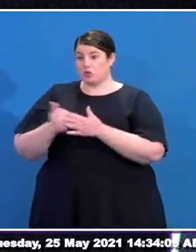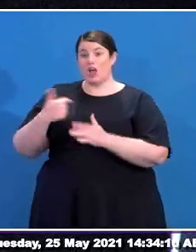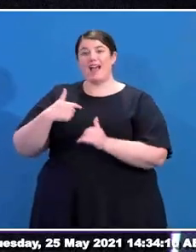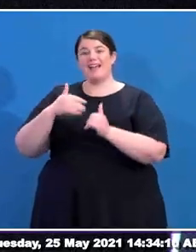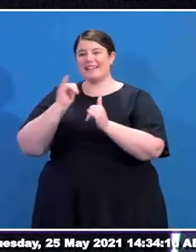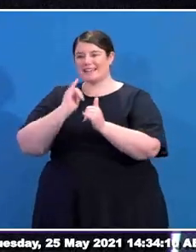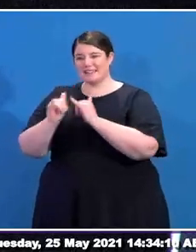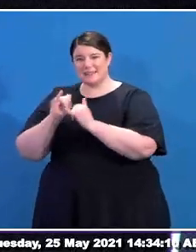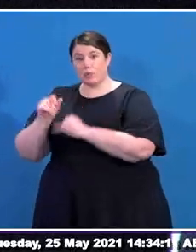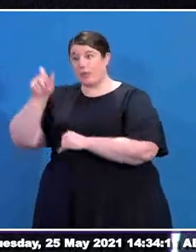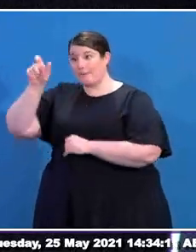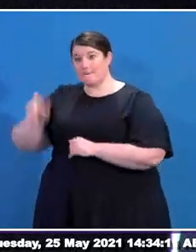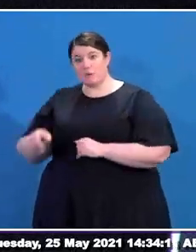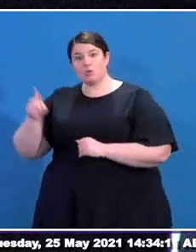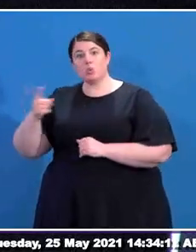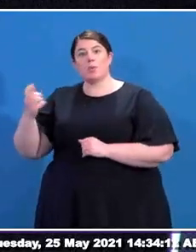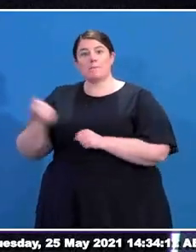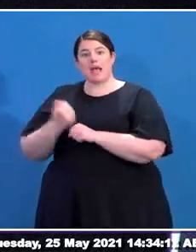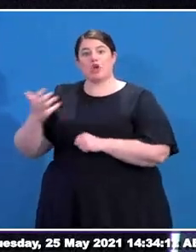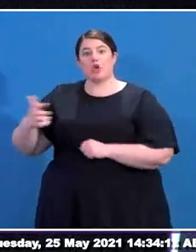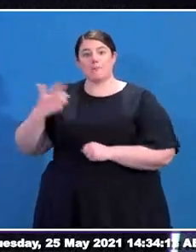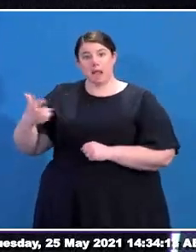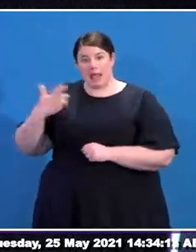I would then frame up or particularise the allegations to